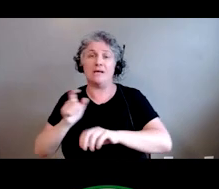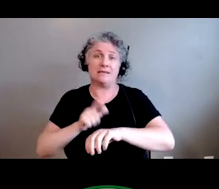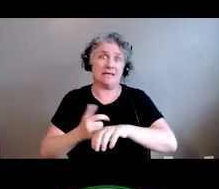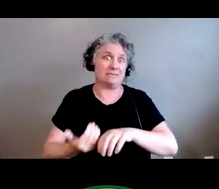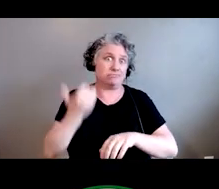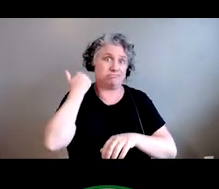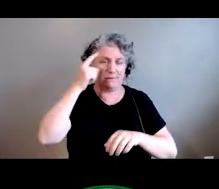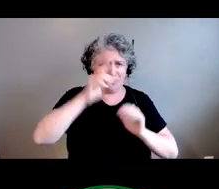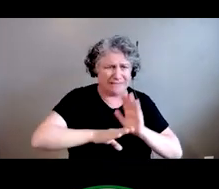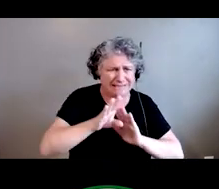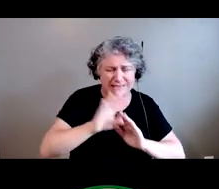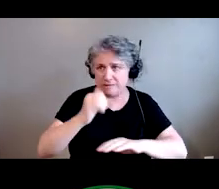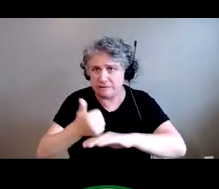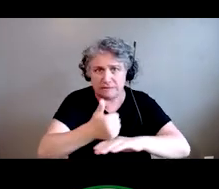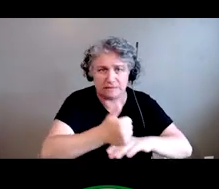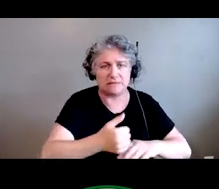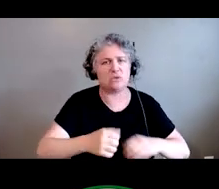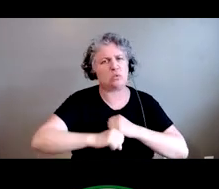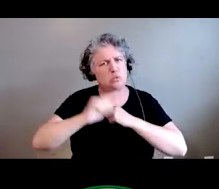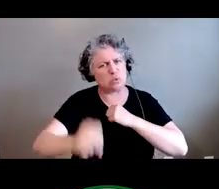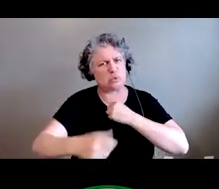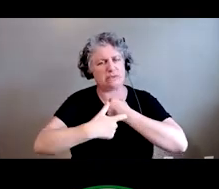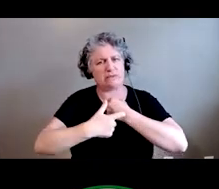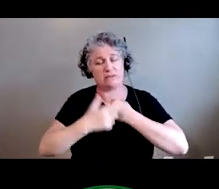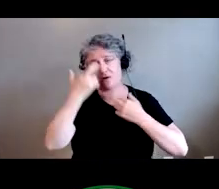and increased public conversation about how important accessibility is.